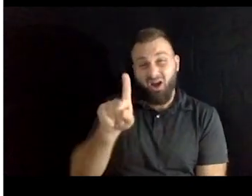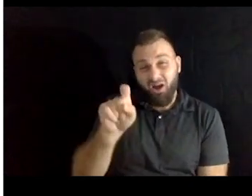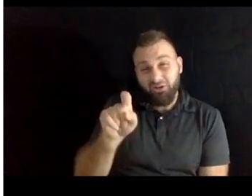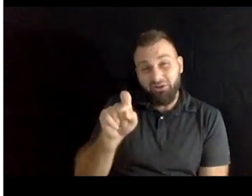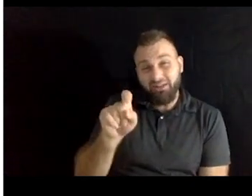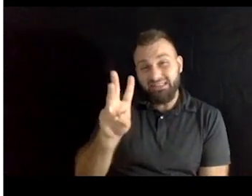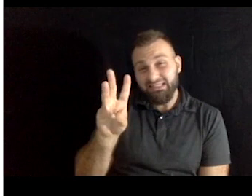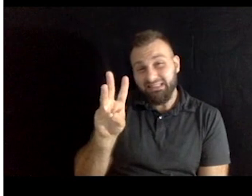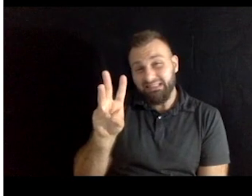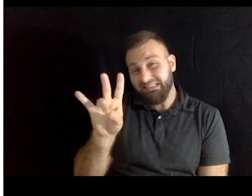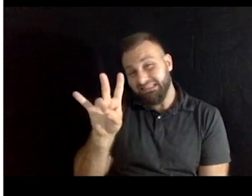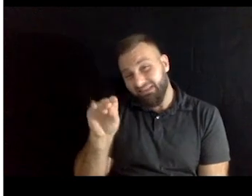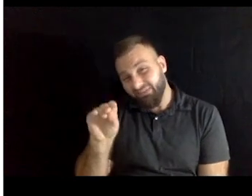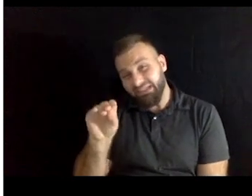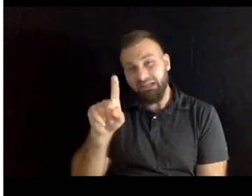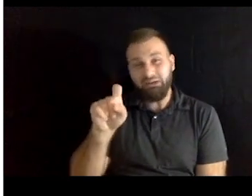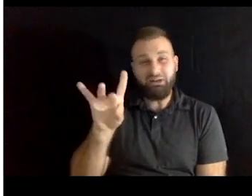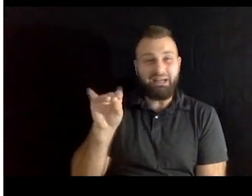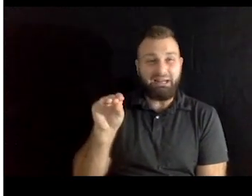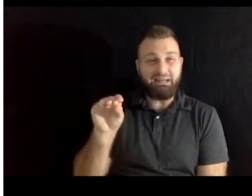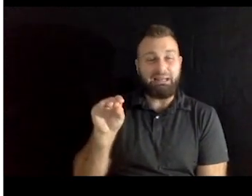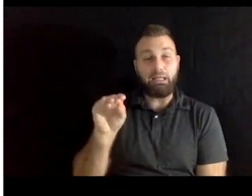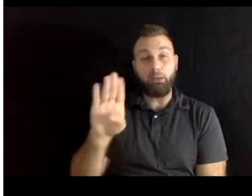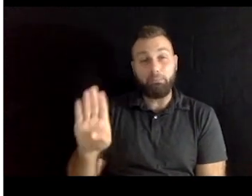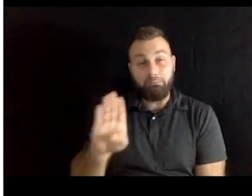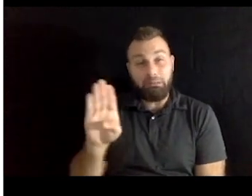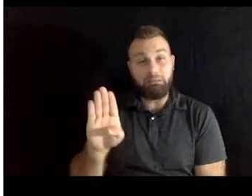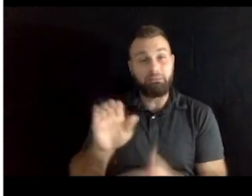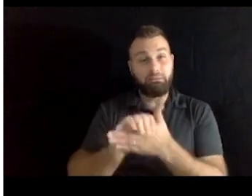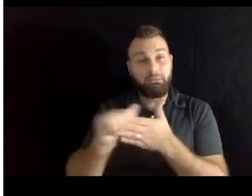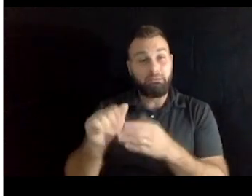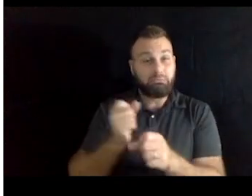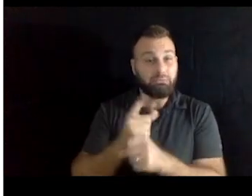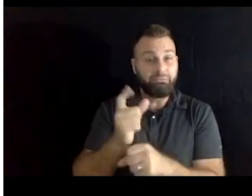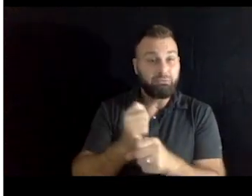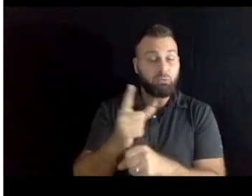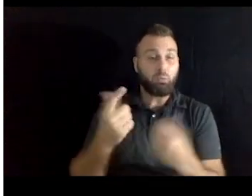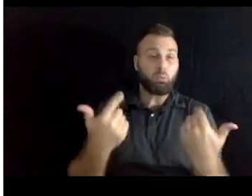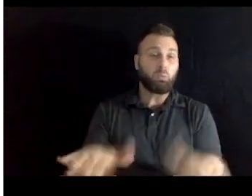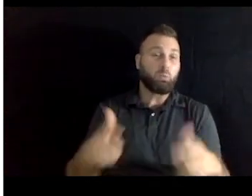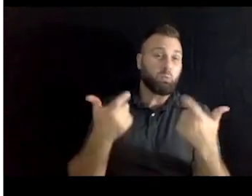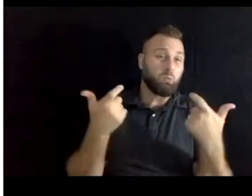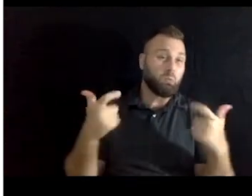180 billion dollars each year, that is a large amount of money,